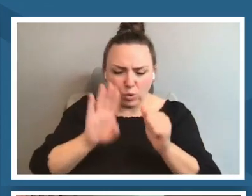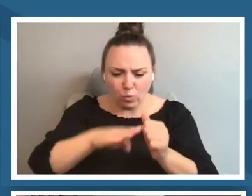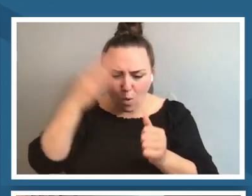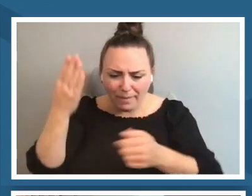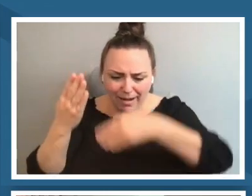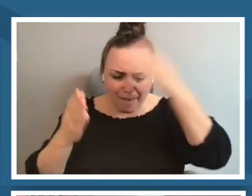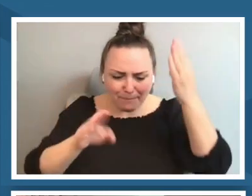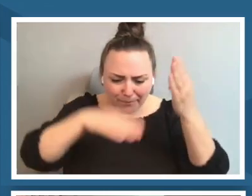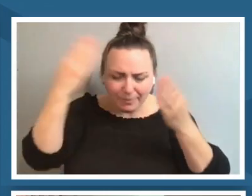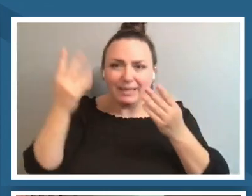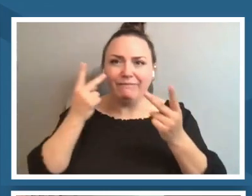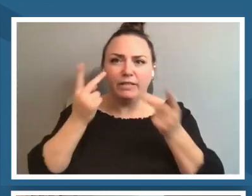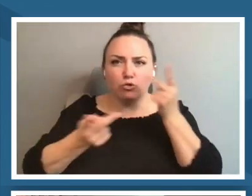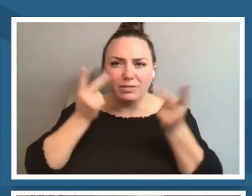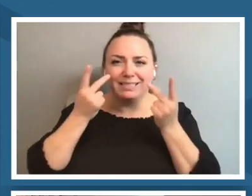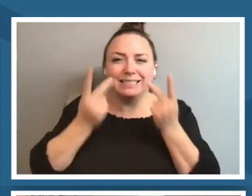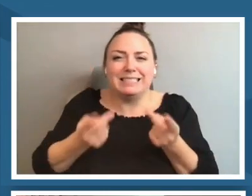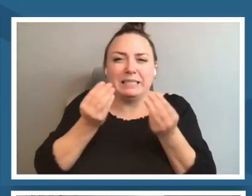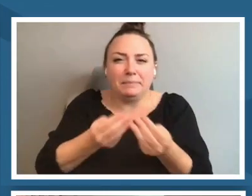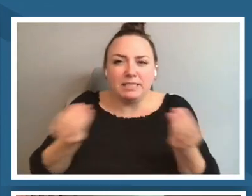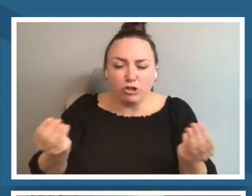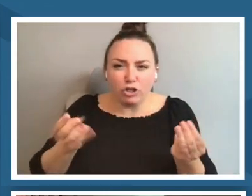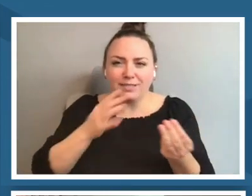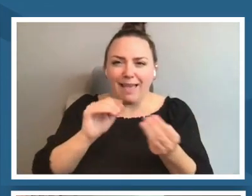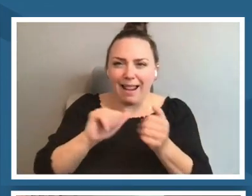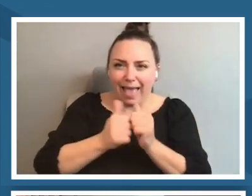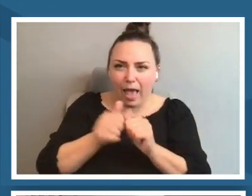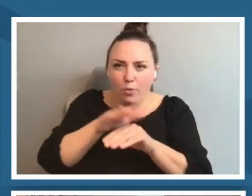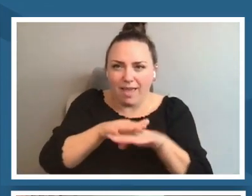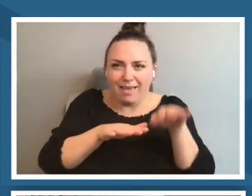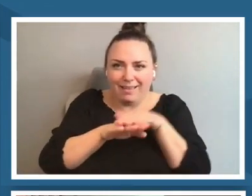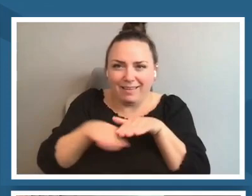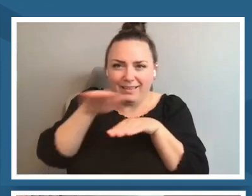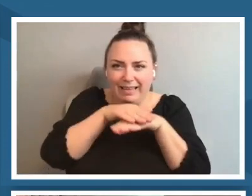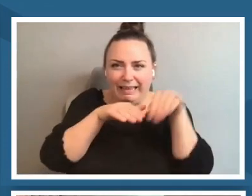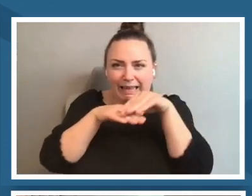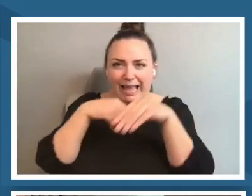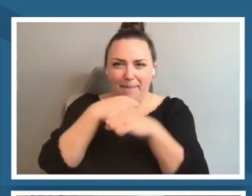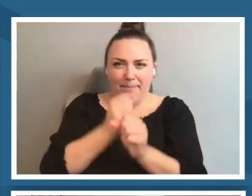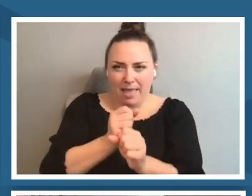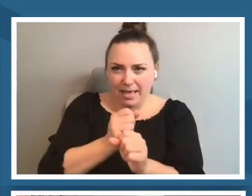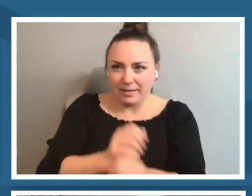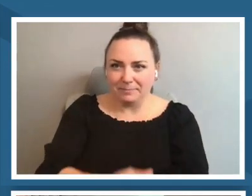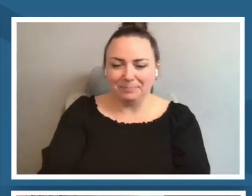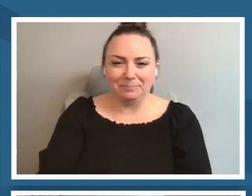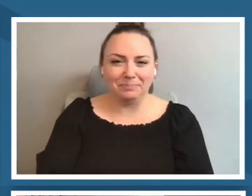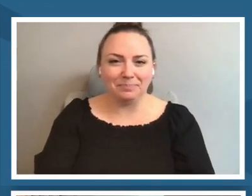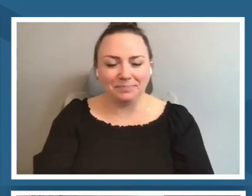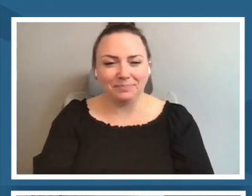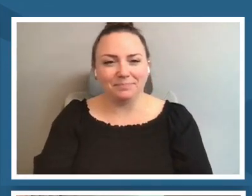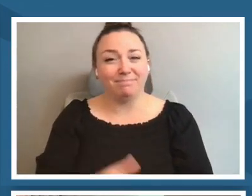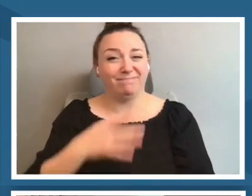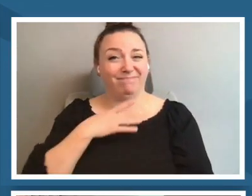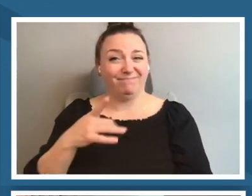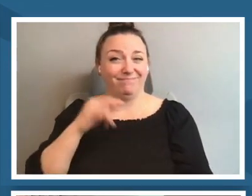and stake stage making or the layers and kind of what i like